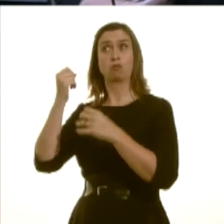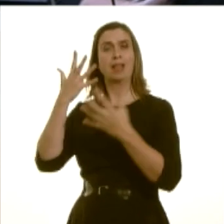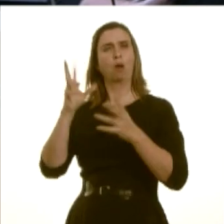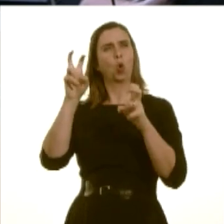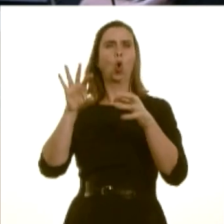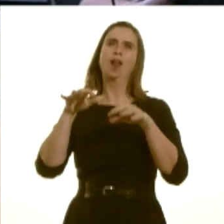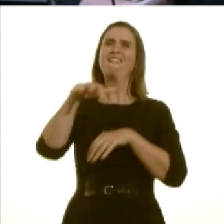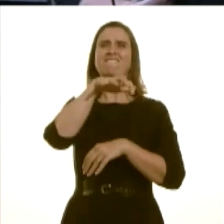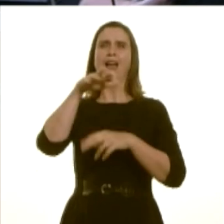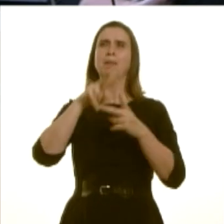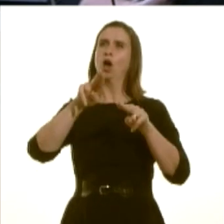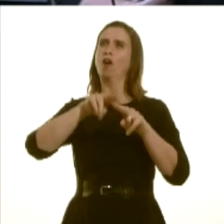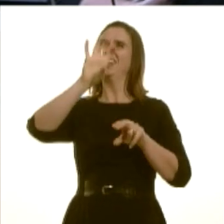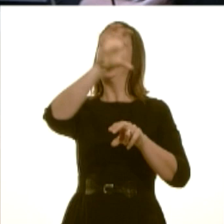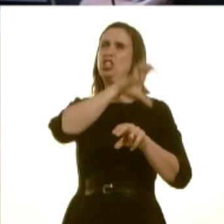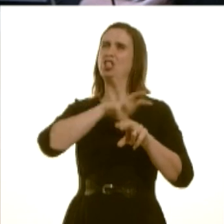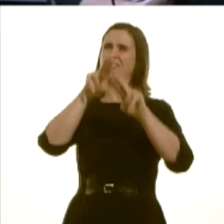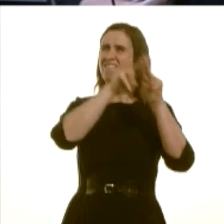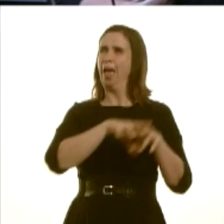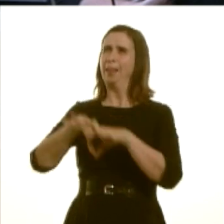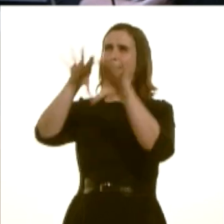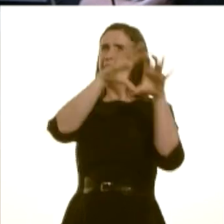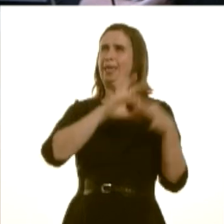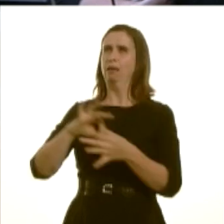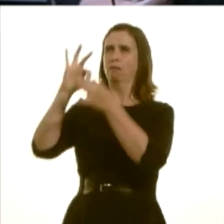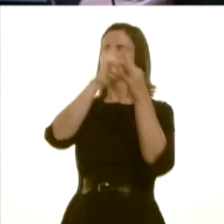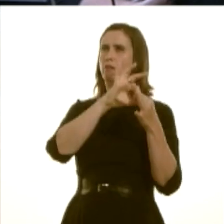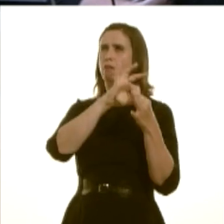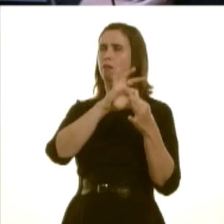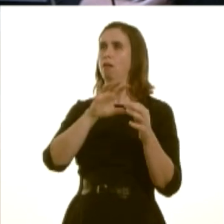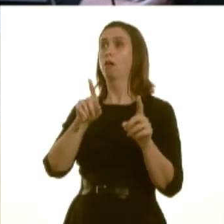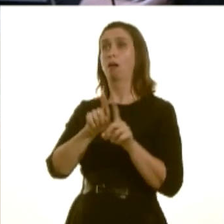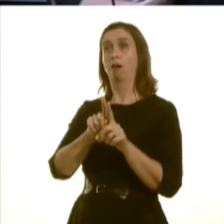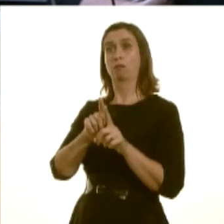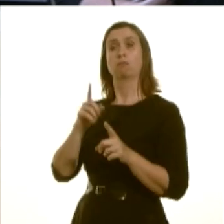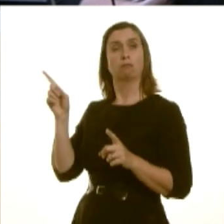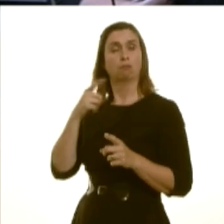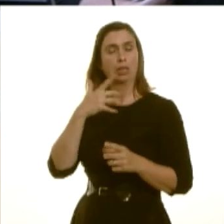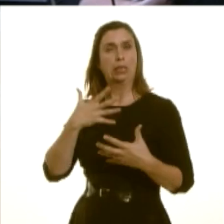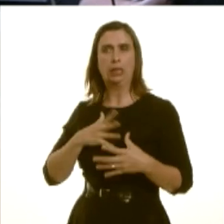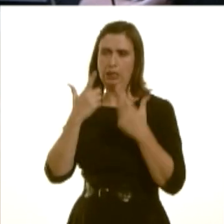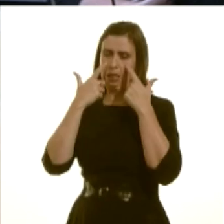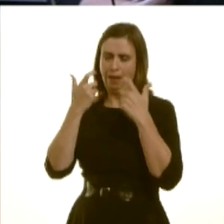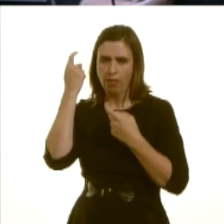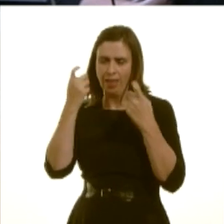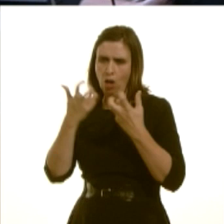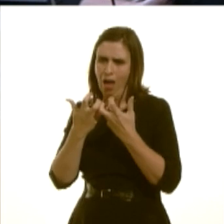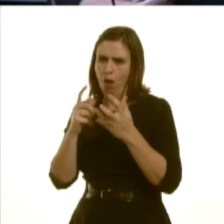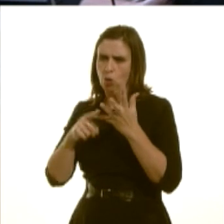of nations—from the Prime Minister’s words and others—of the four nations of the UK, and of the need to look very carefully at the structure of the UK. These things cannot